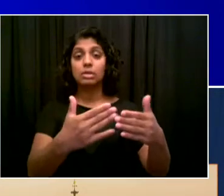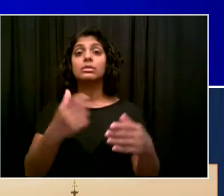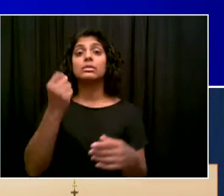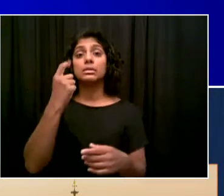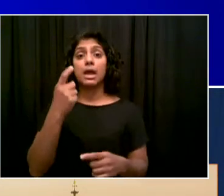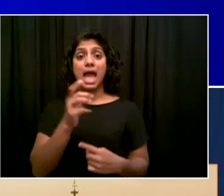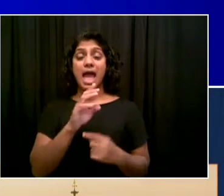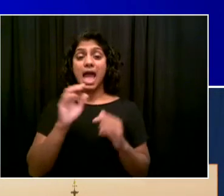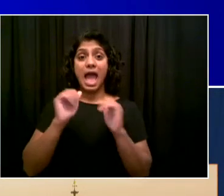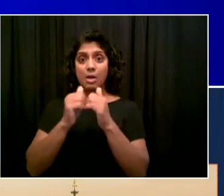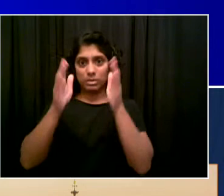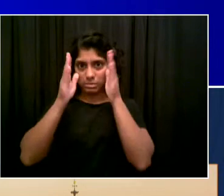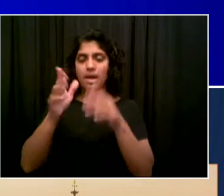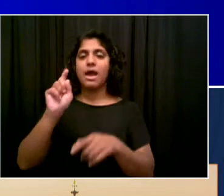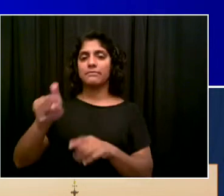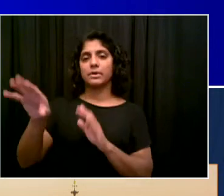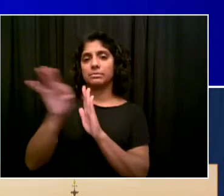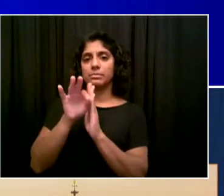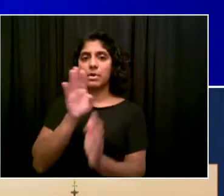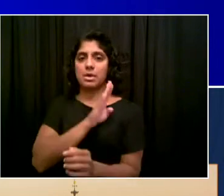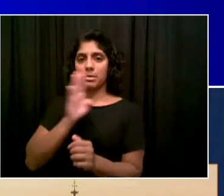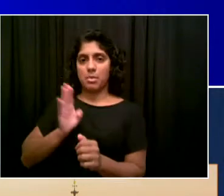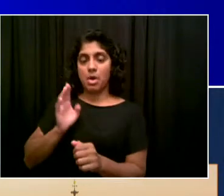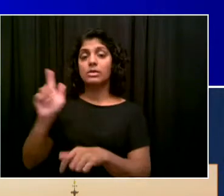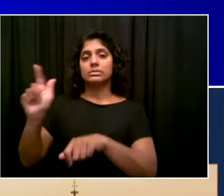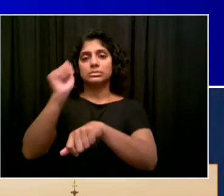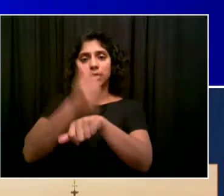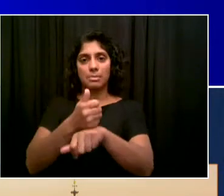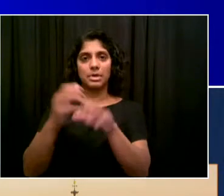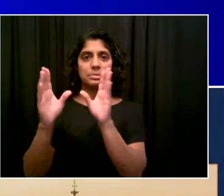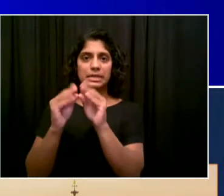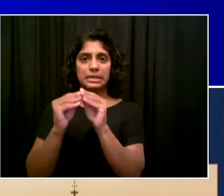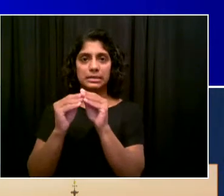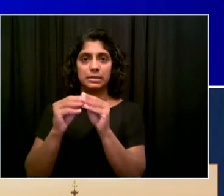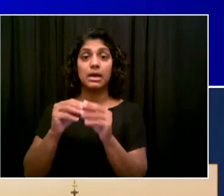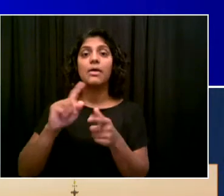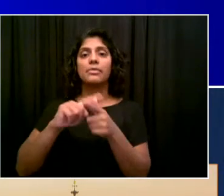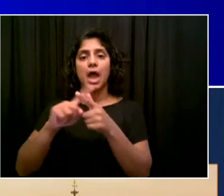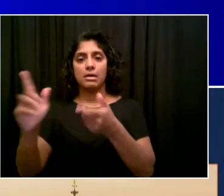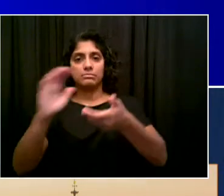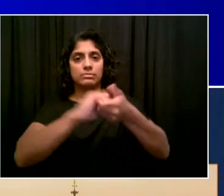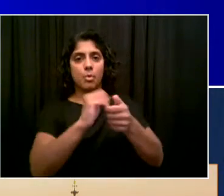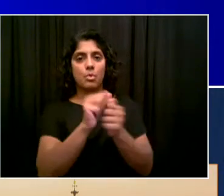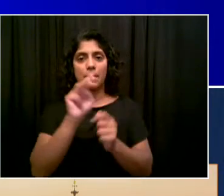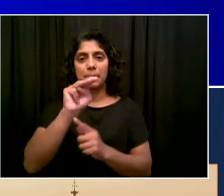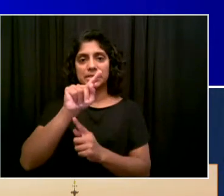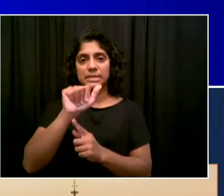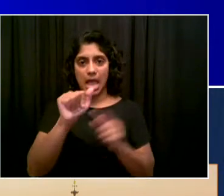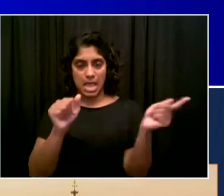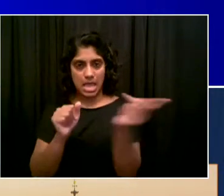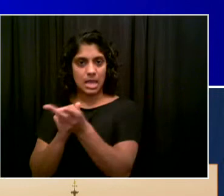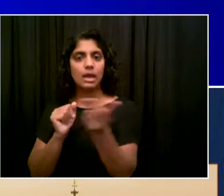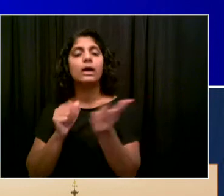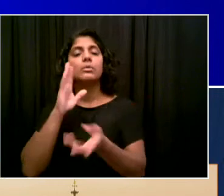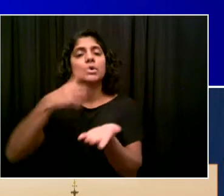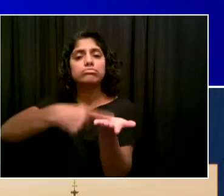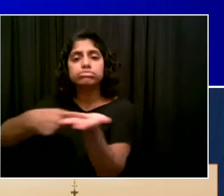EXPEDITED ENVIRONMENTAL, WE HE AVA BOARD THE NEED TO MEET DECISIONS TO MAKE DECIISON, S CONTRACTORS IN PLACE, GET ALL THE WORK DONE